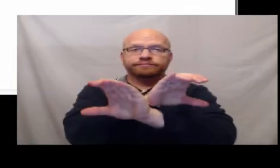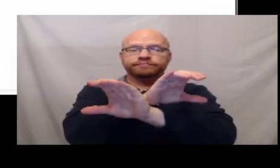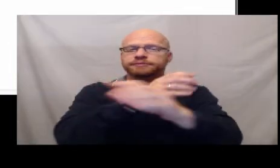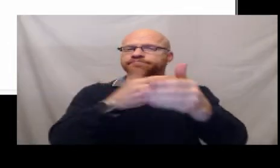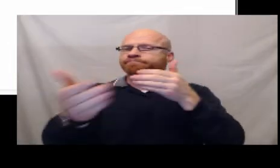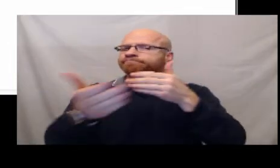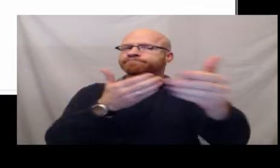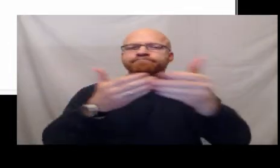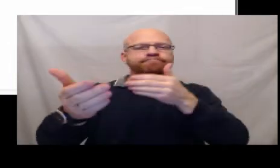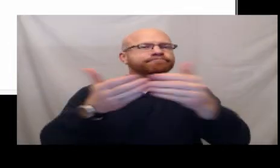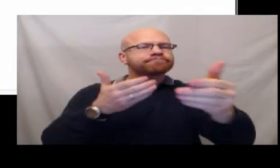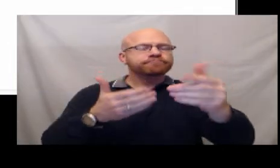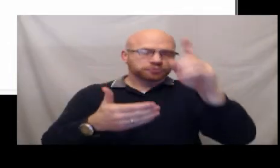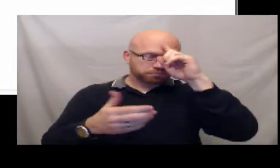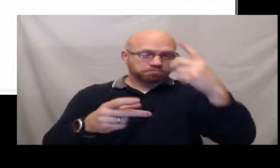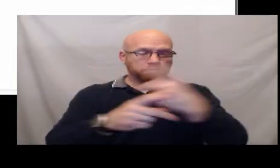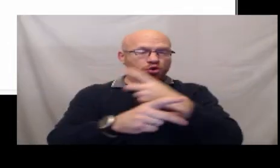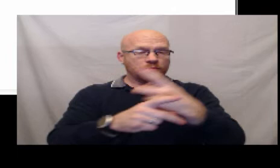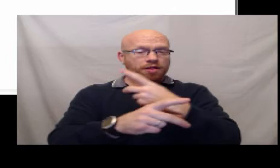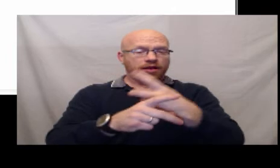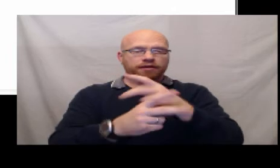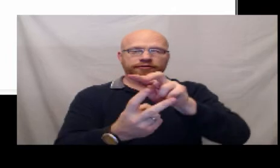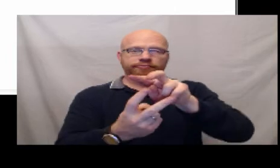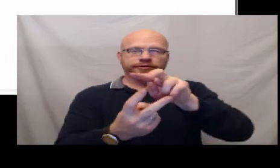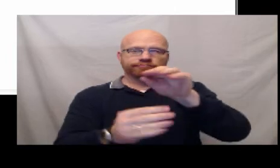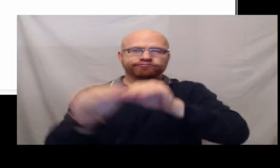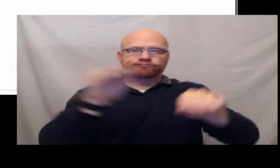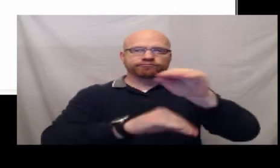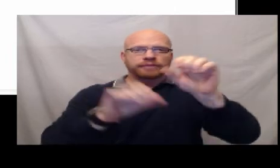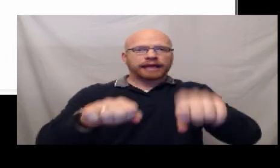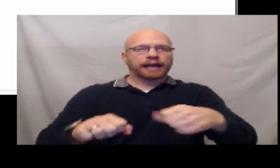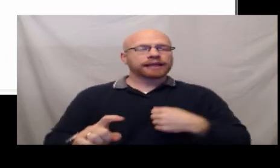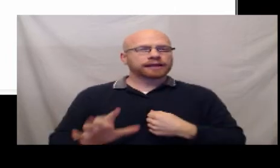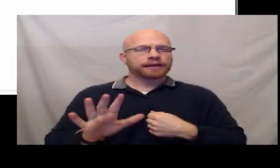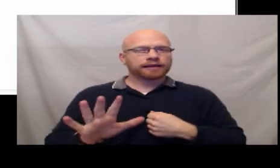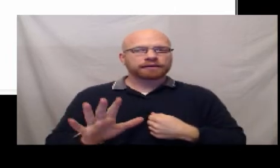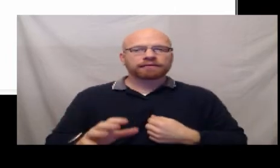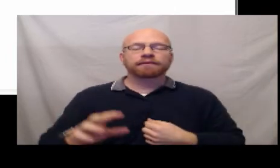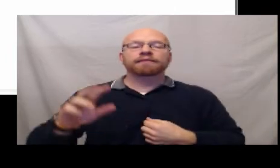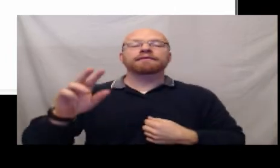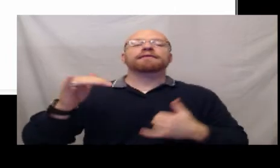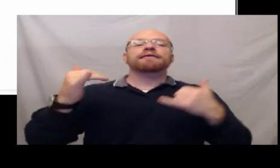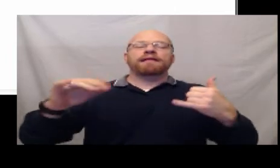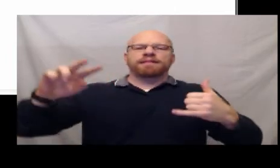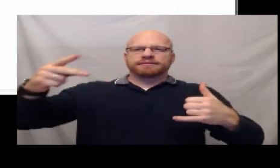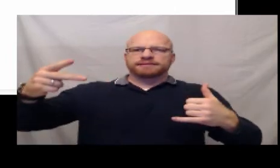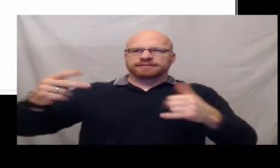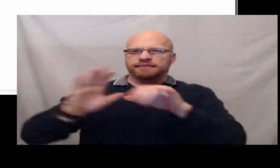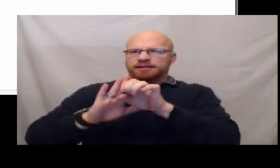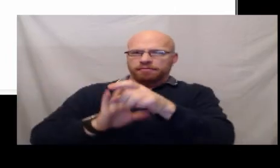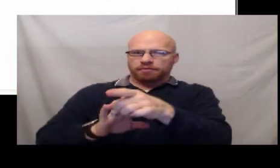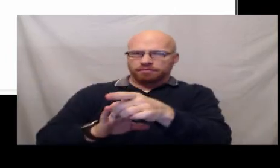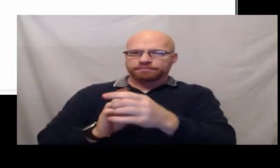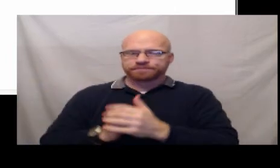Now understand the order of these two terms, the quantity x minus three and the quantity x minus two does not matter.